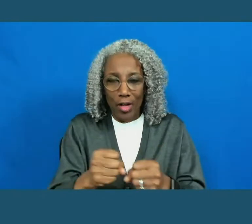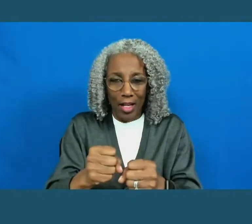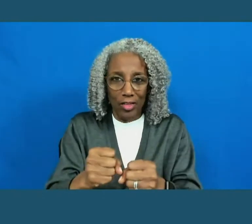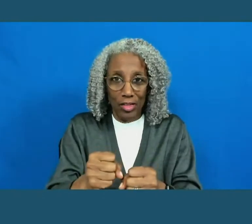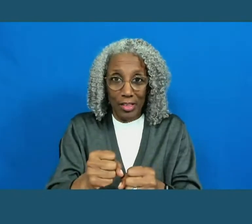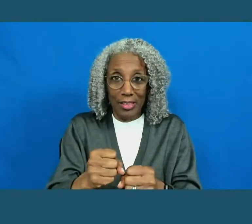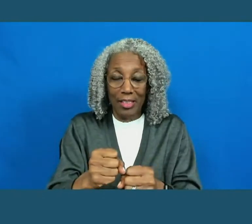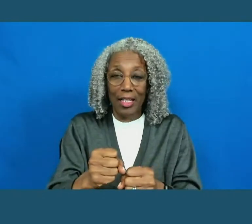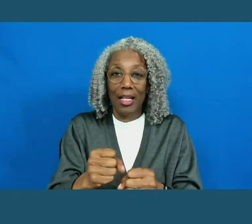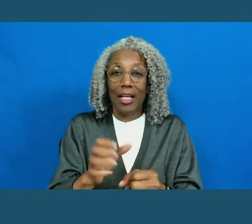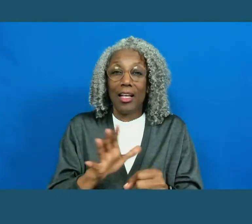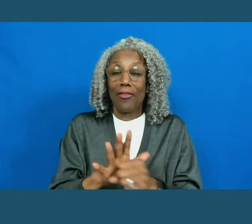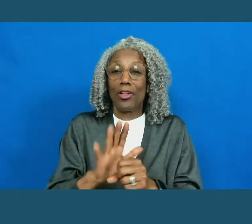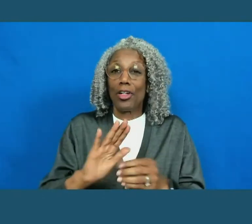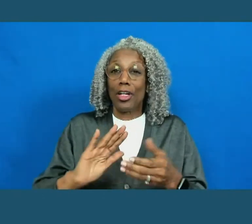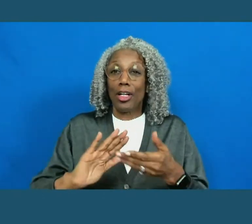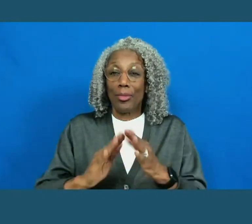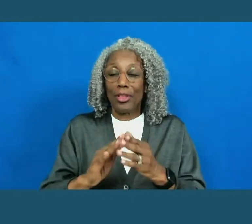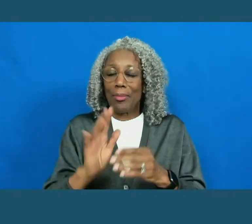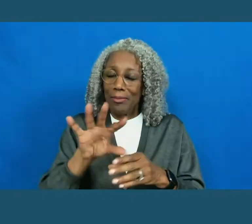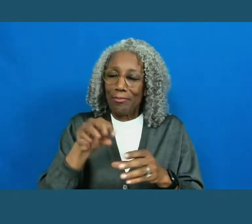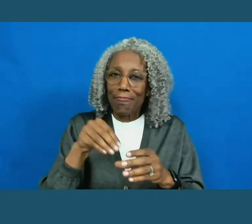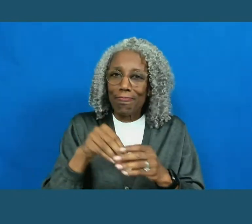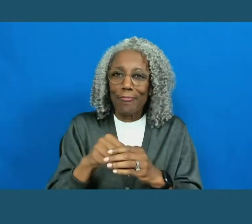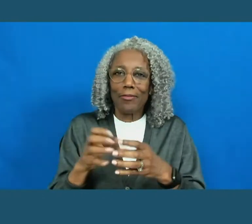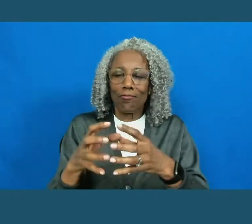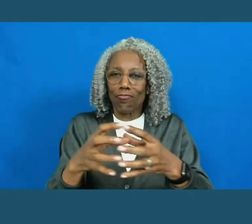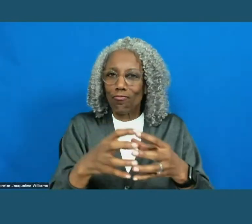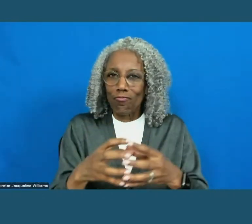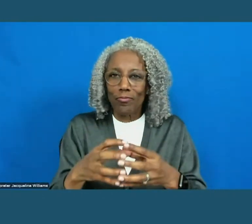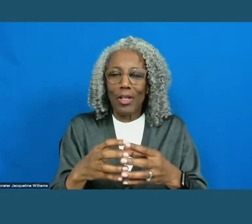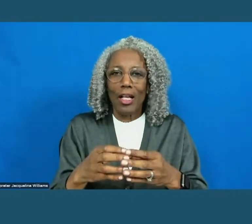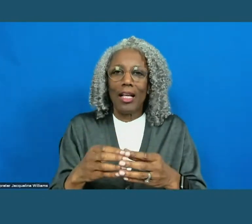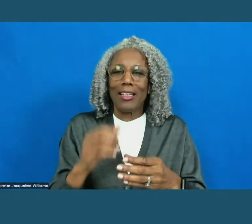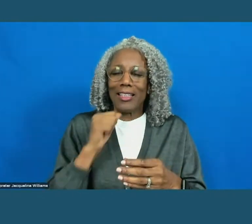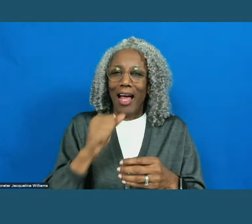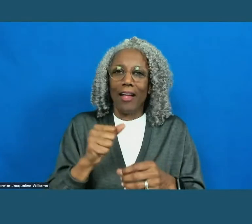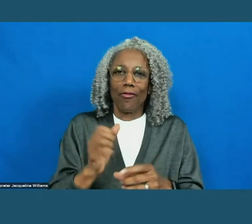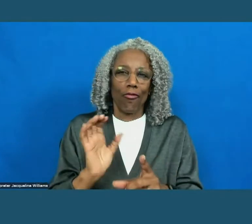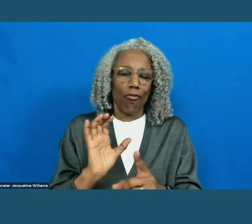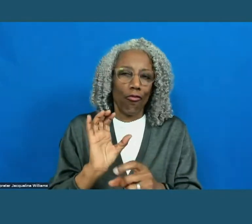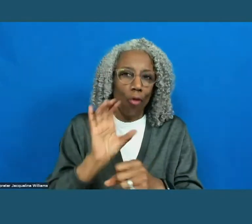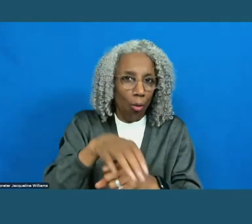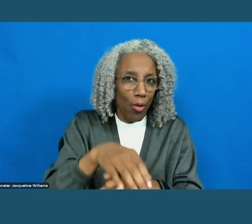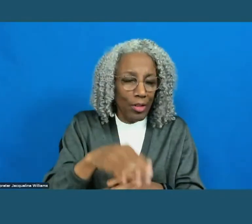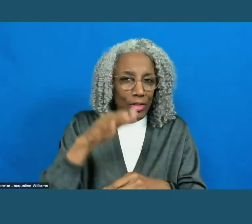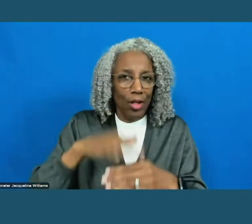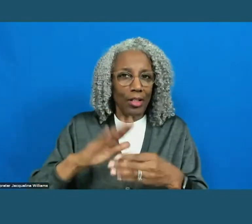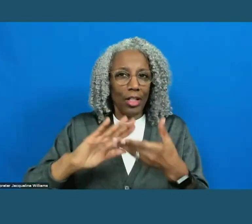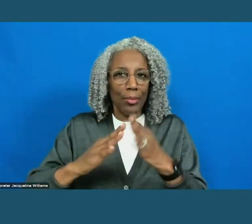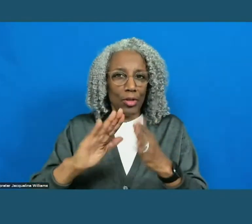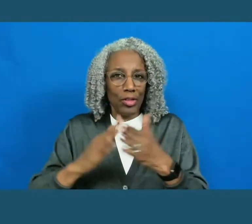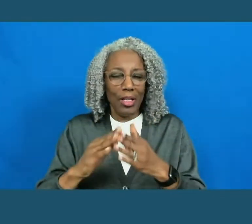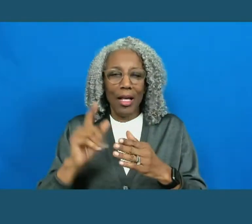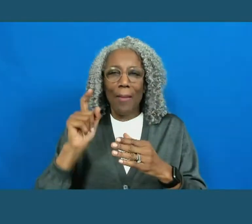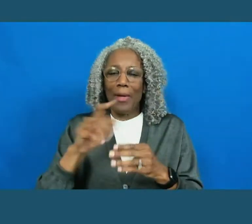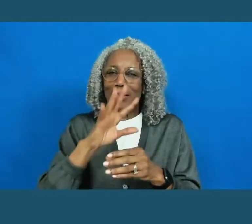dissemination of the strategies , right. We need to come together as a community, and everyone has to play a part in